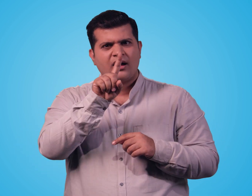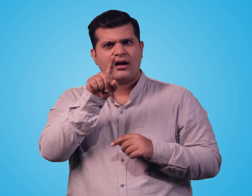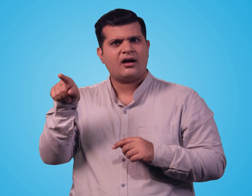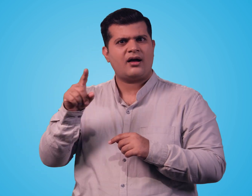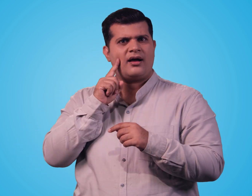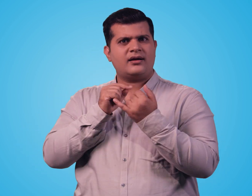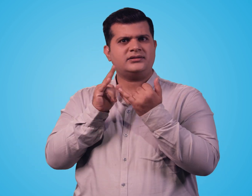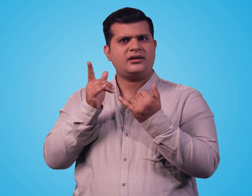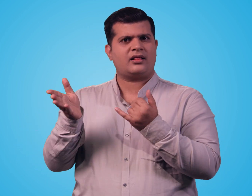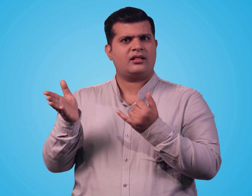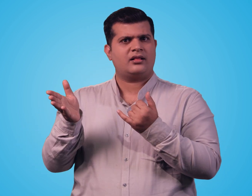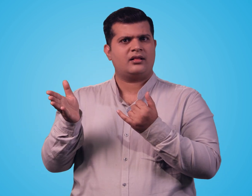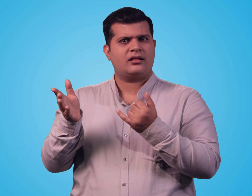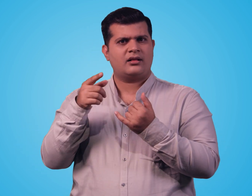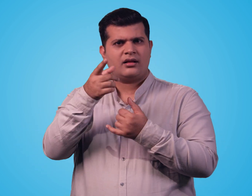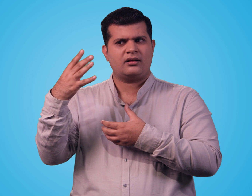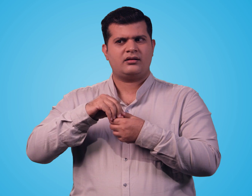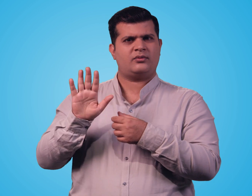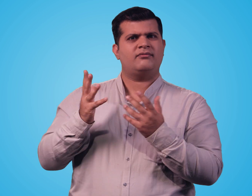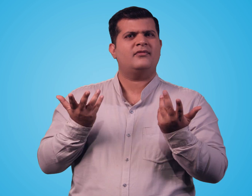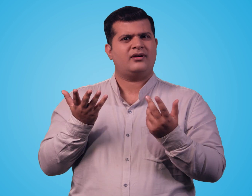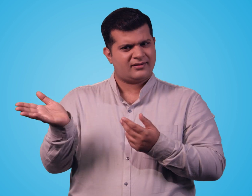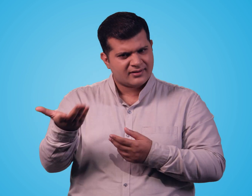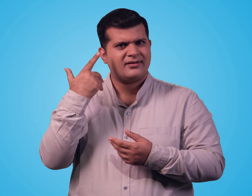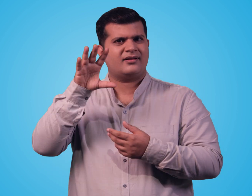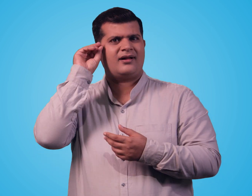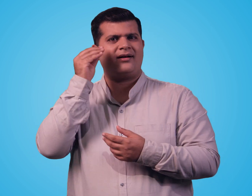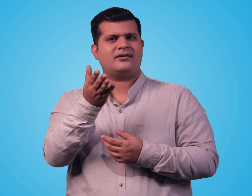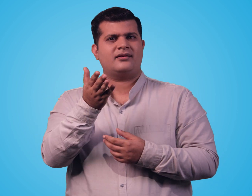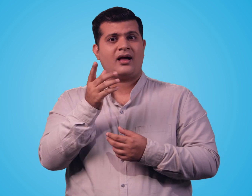Then why aren't you learning ISL? Come on, just learn it!